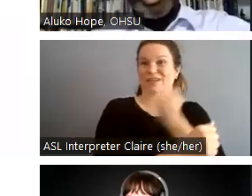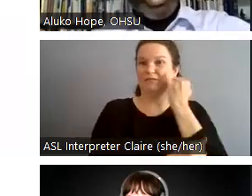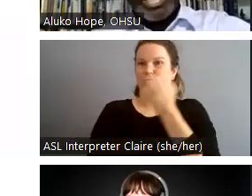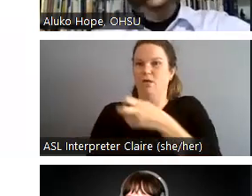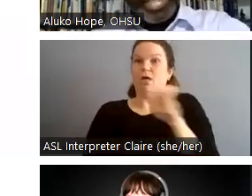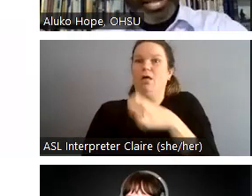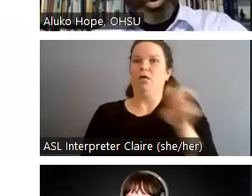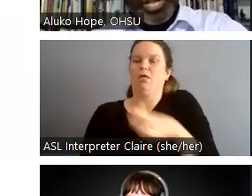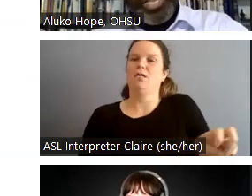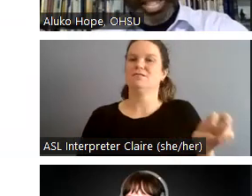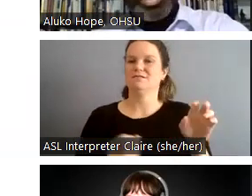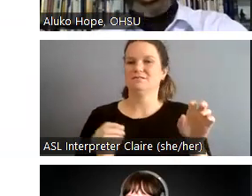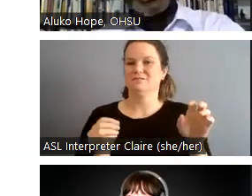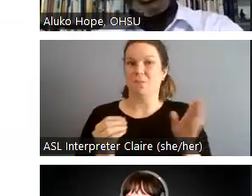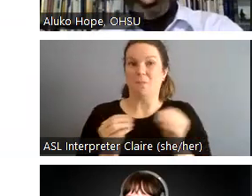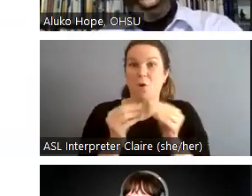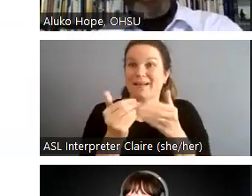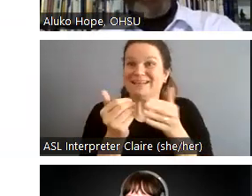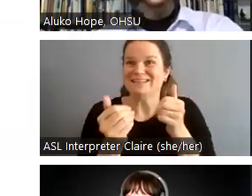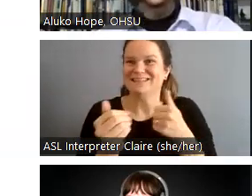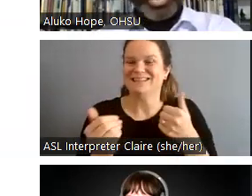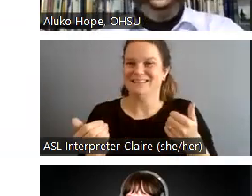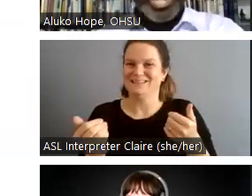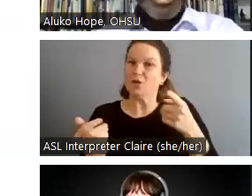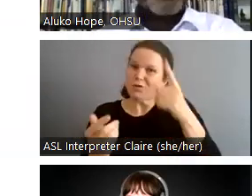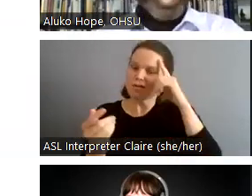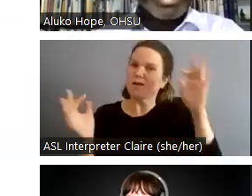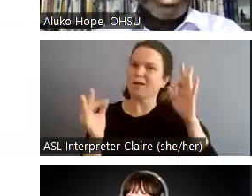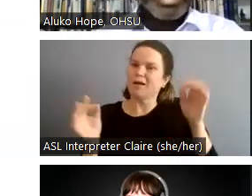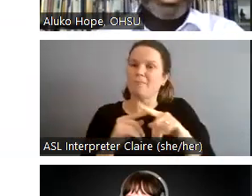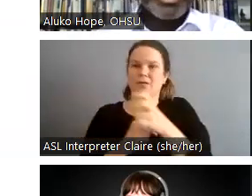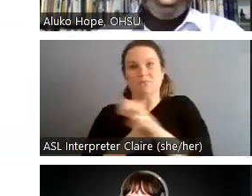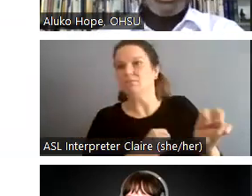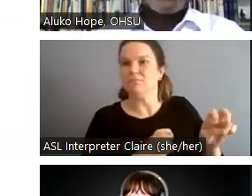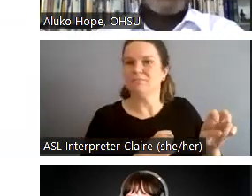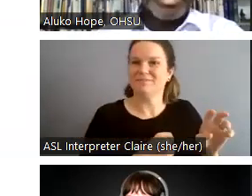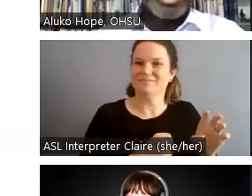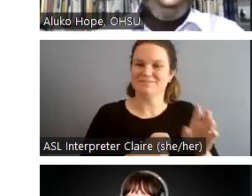You might not think that's an important thing, but just that lowering of the